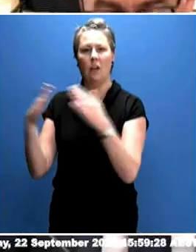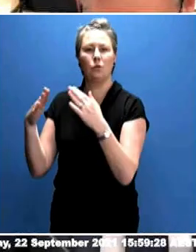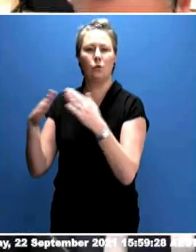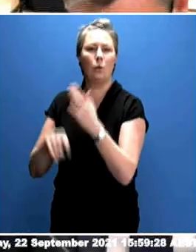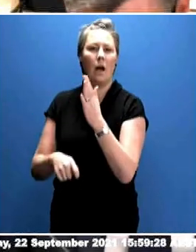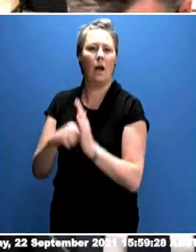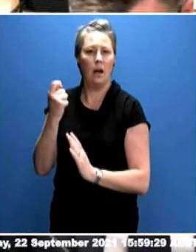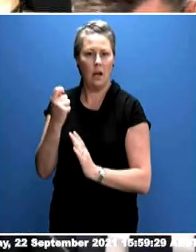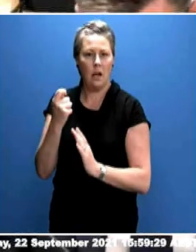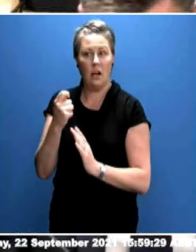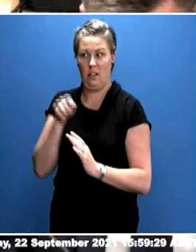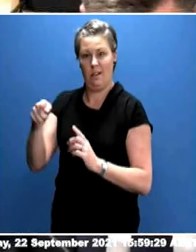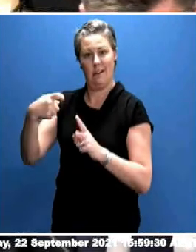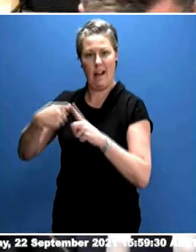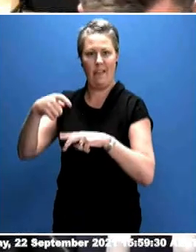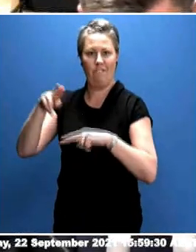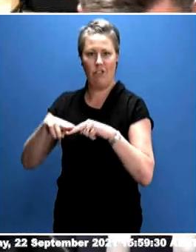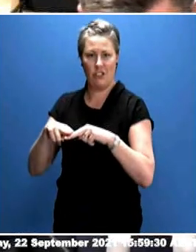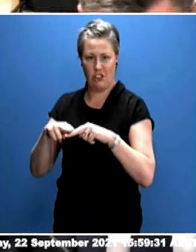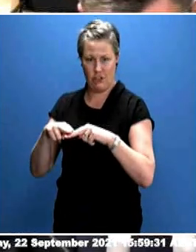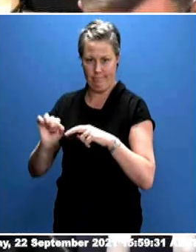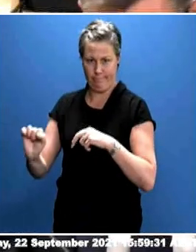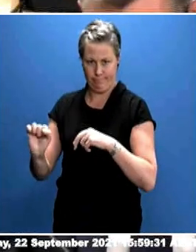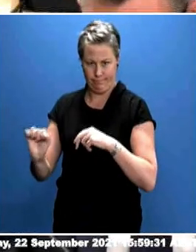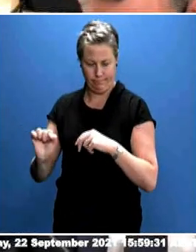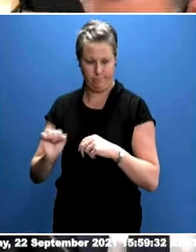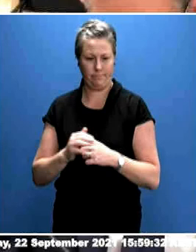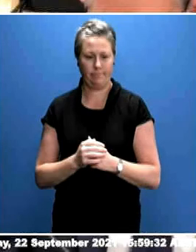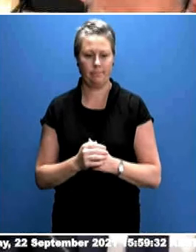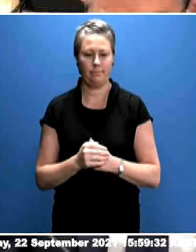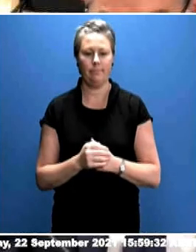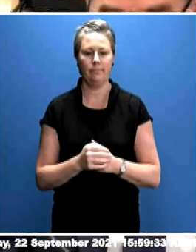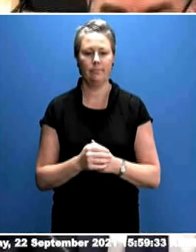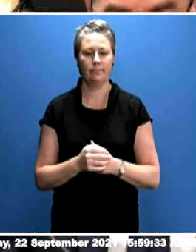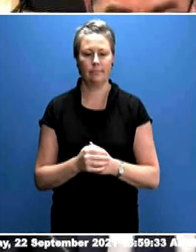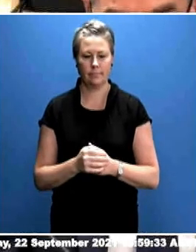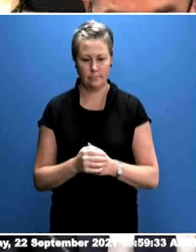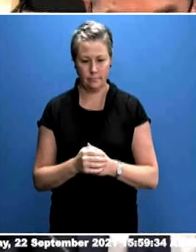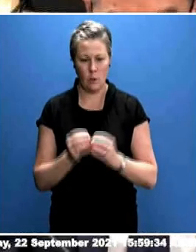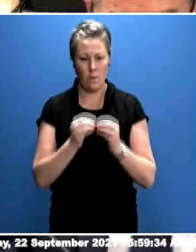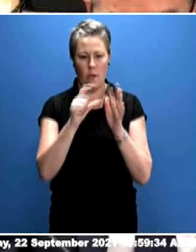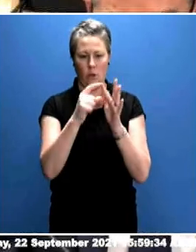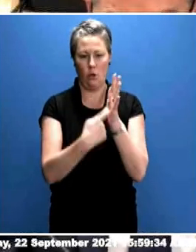and the Kath French service from the WA perspective with Dr Kelly Thompson,